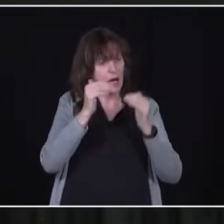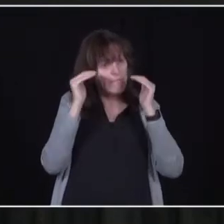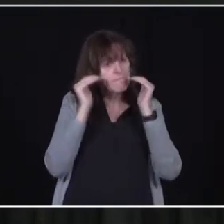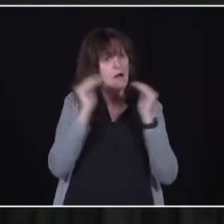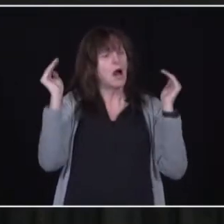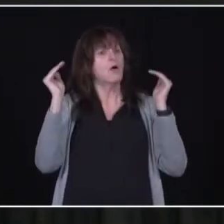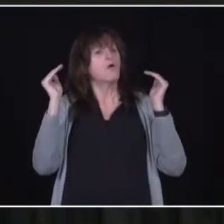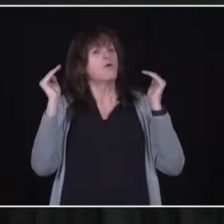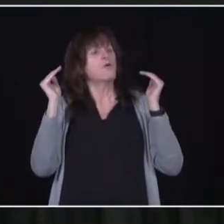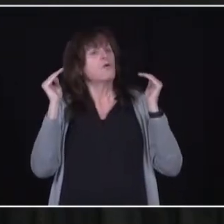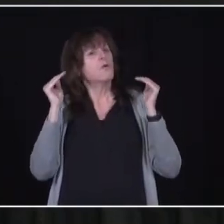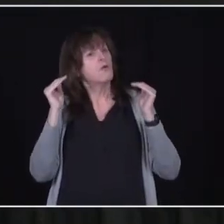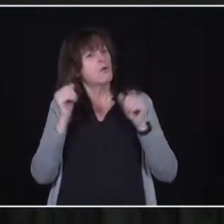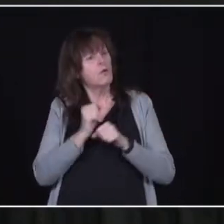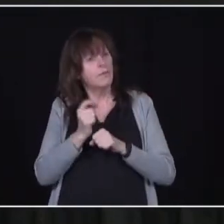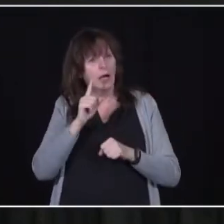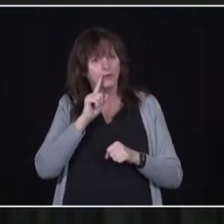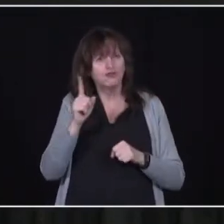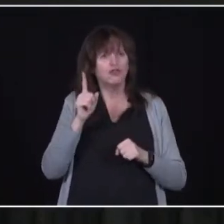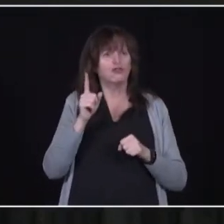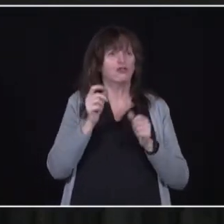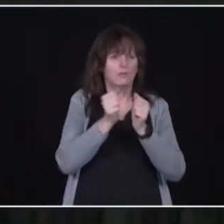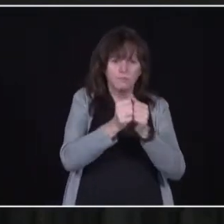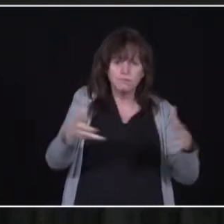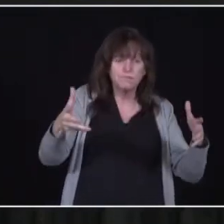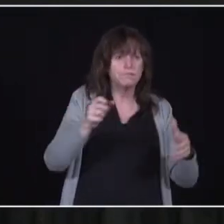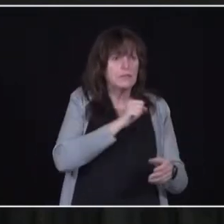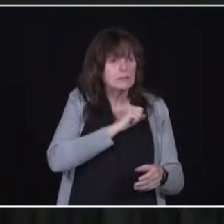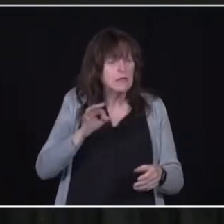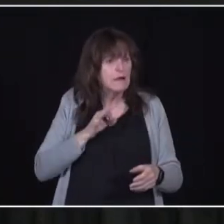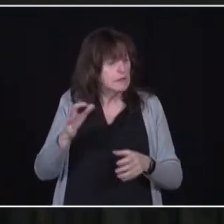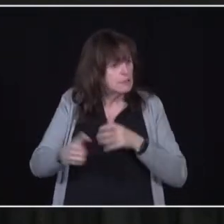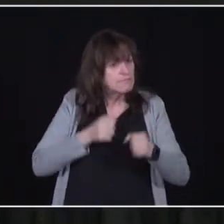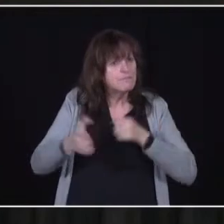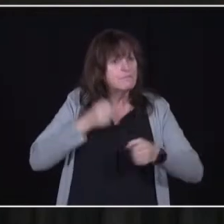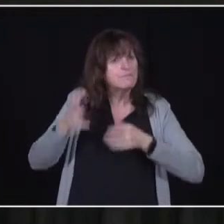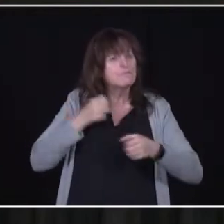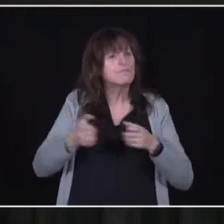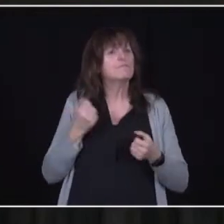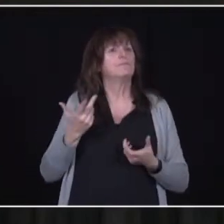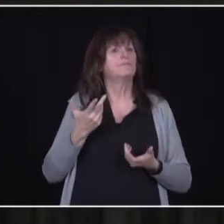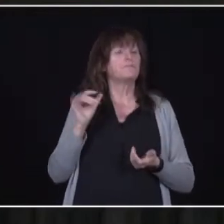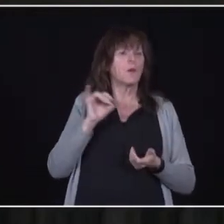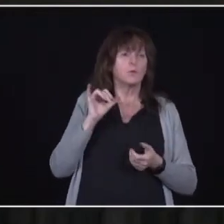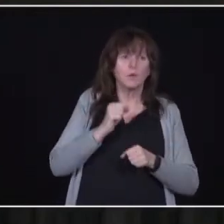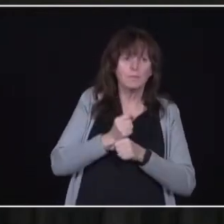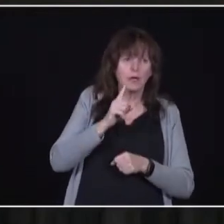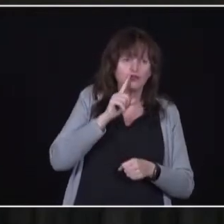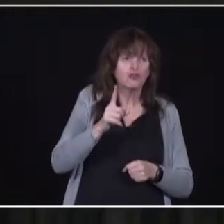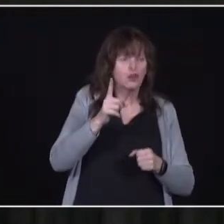We are going to make sure they are paid fairly and we ramp up the staffing and we are